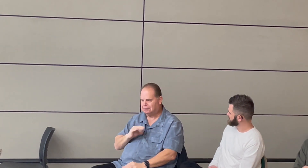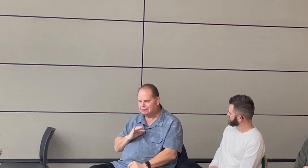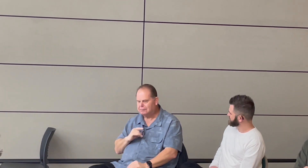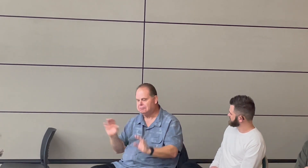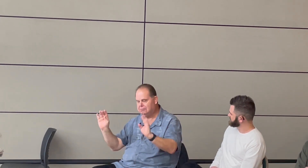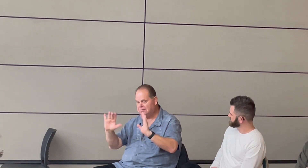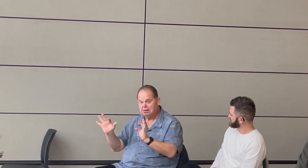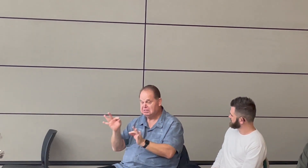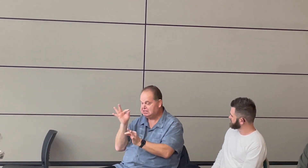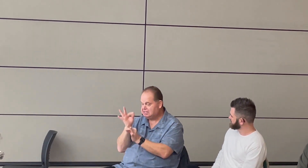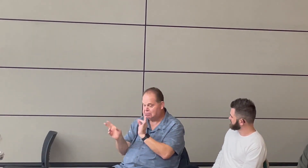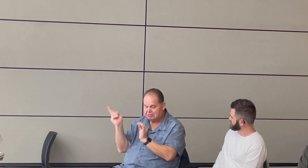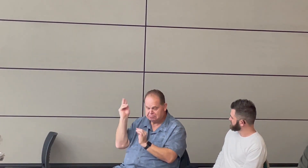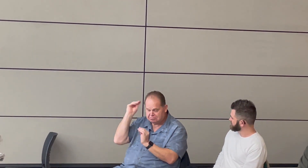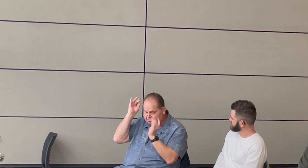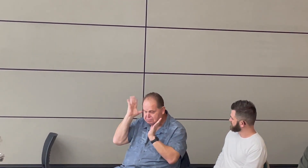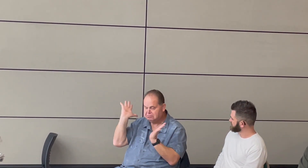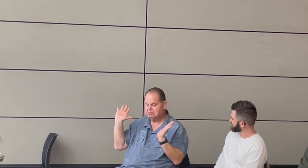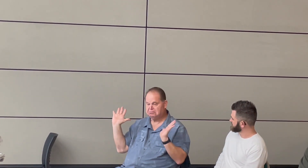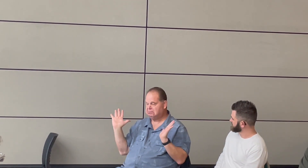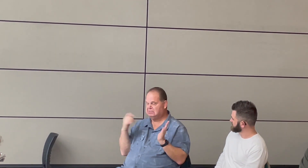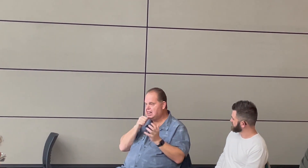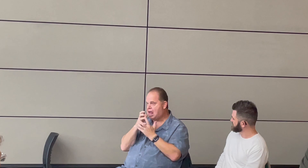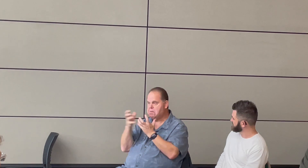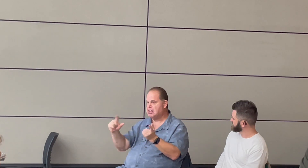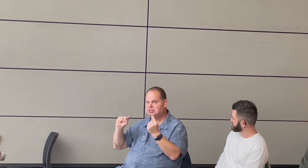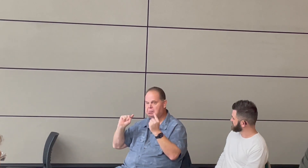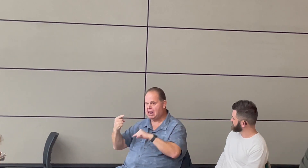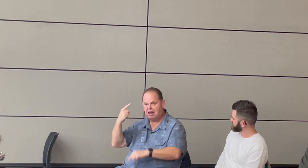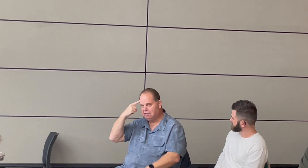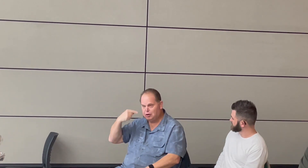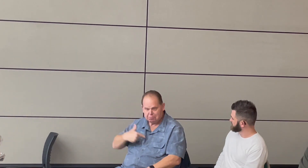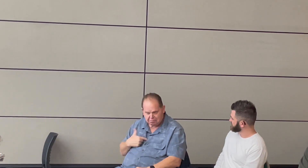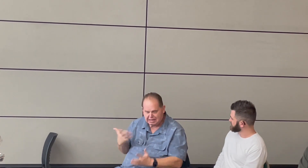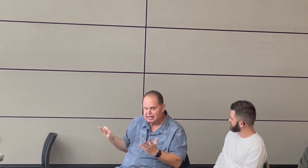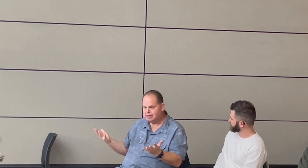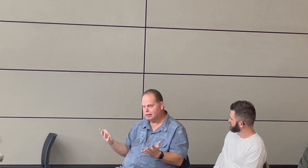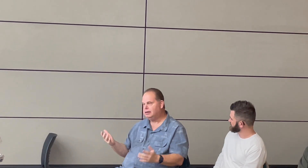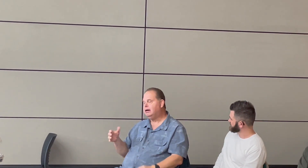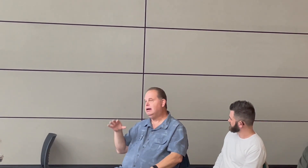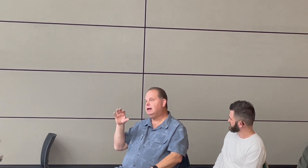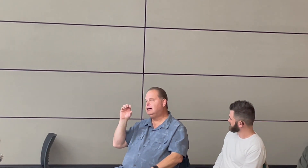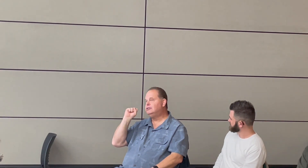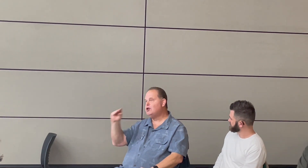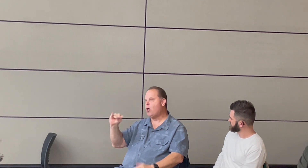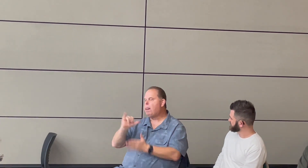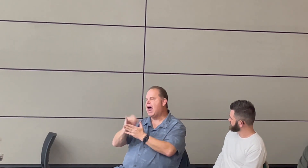one that I have this year actually it was a simple procedure uh I didn't have much pain through it at